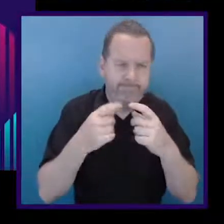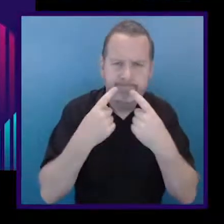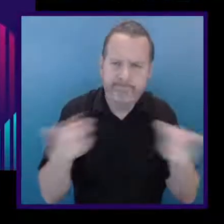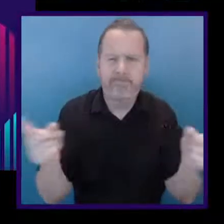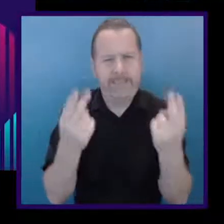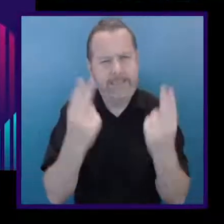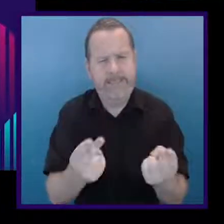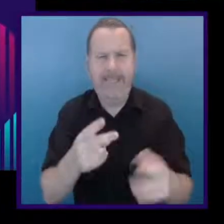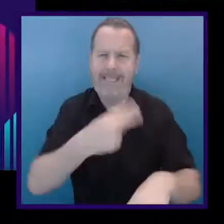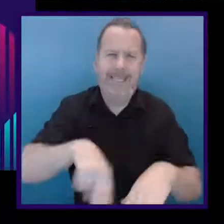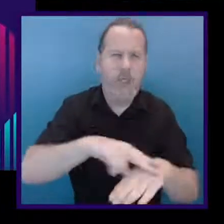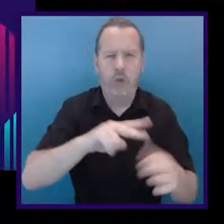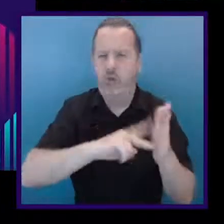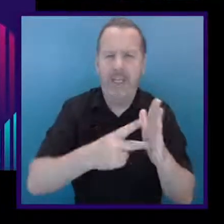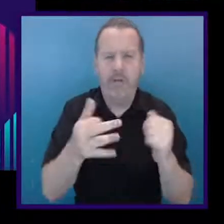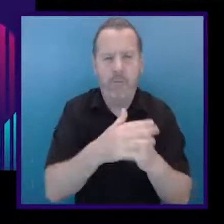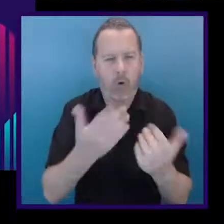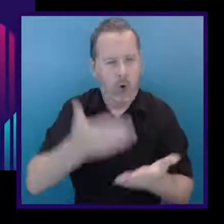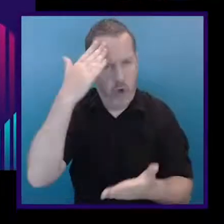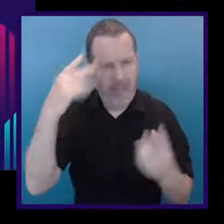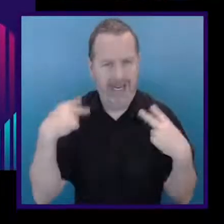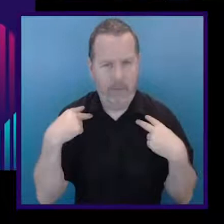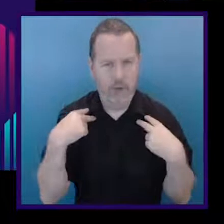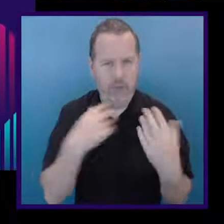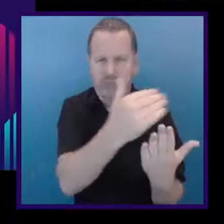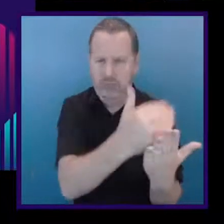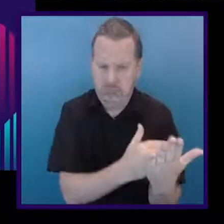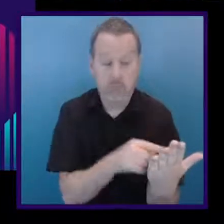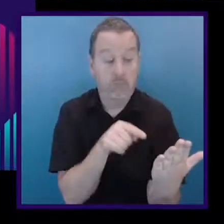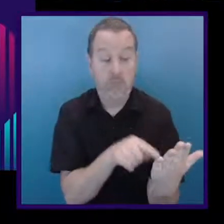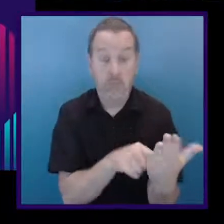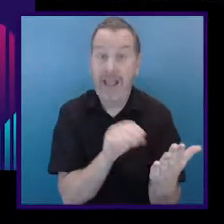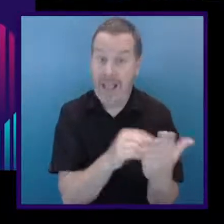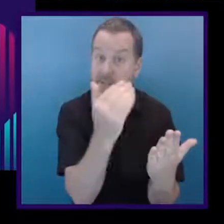is a number of key things that can be done in Northern Ireland, and they have been costed,